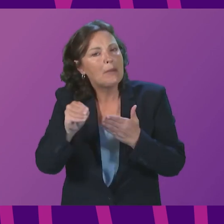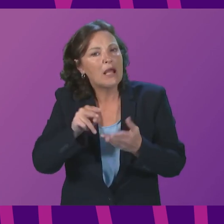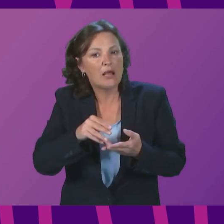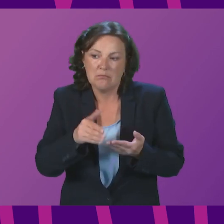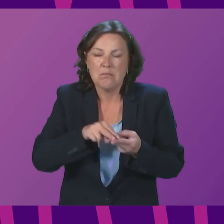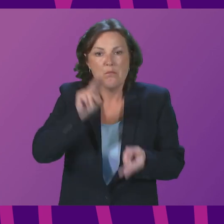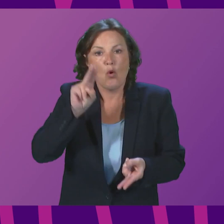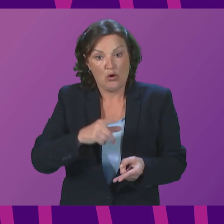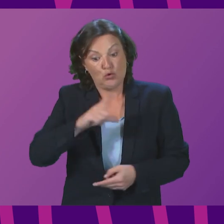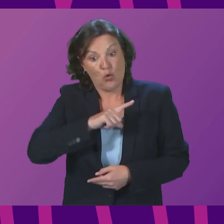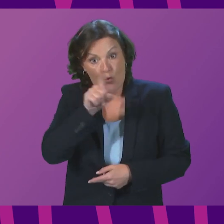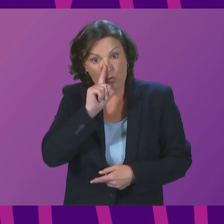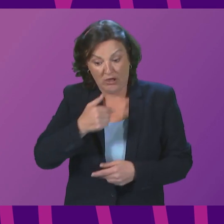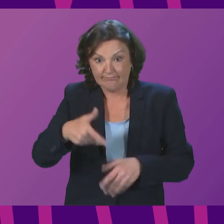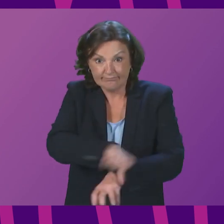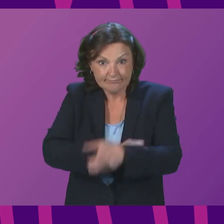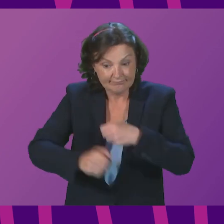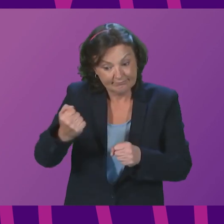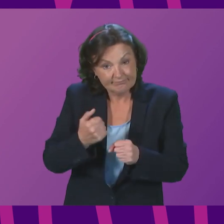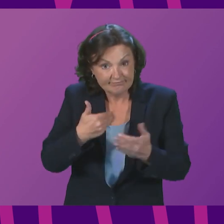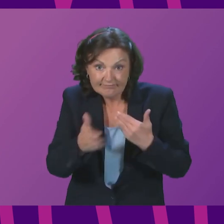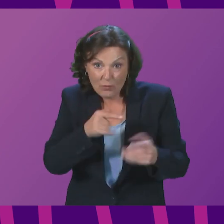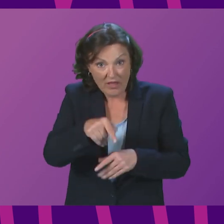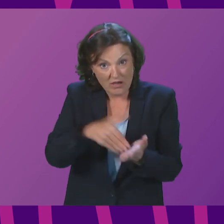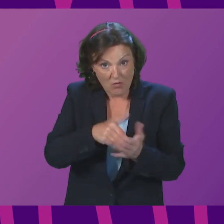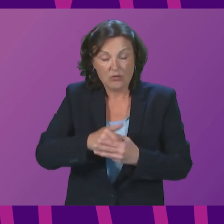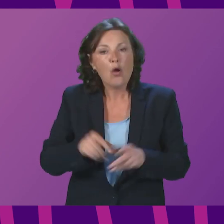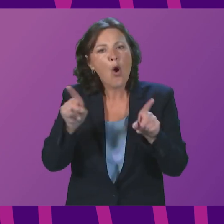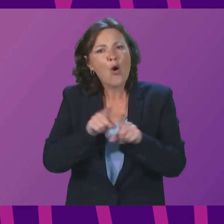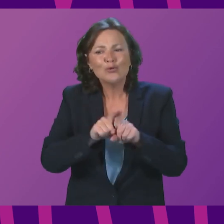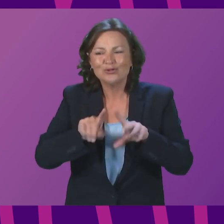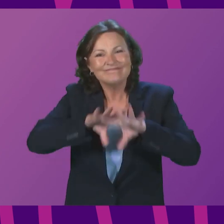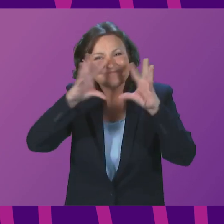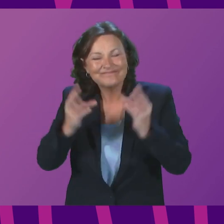We are taking action on that now. In the overall funding of social care, we are taking action.